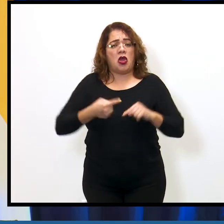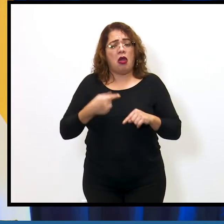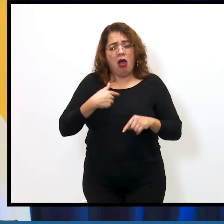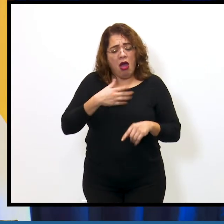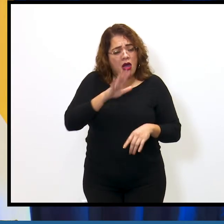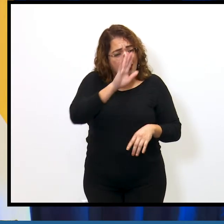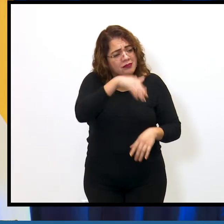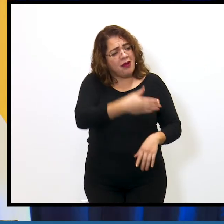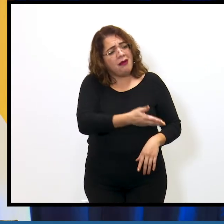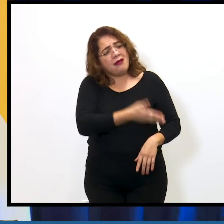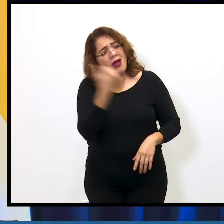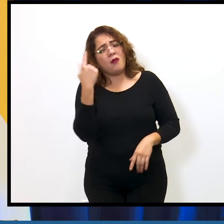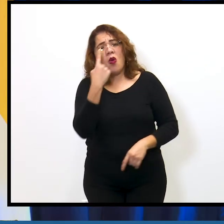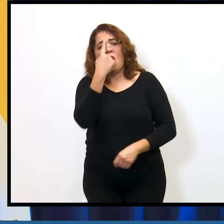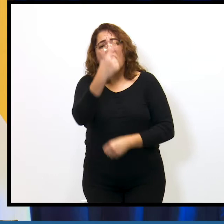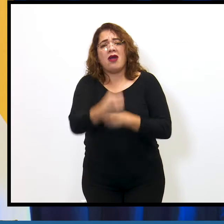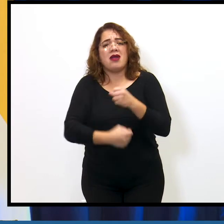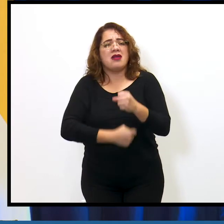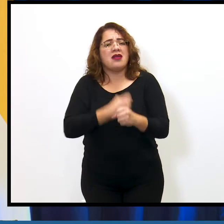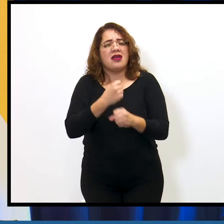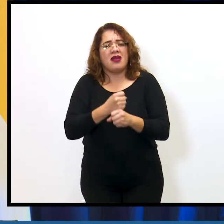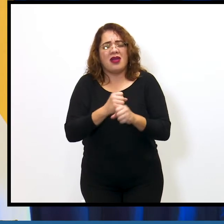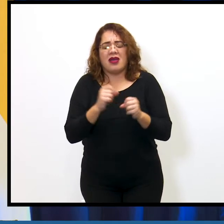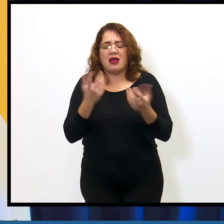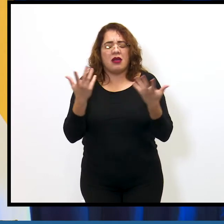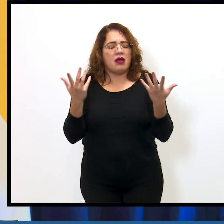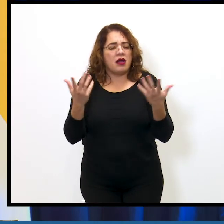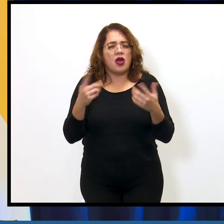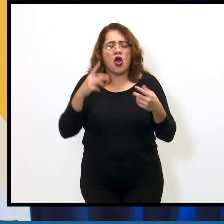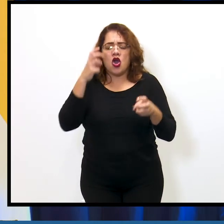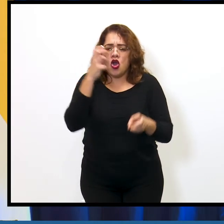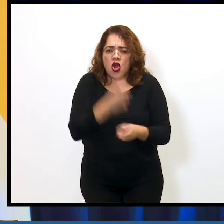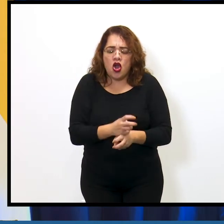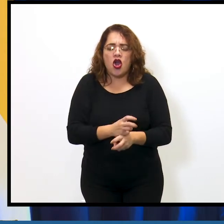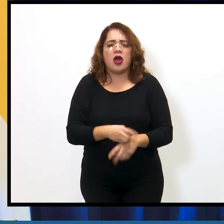after a year that our families had so much loss but it's important for us to sacrifice and also